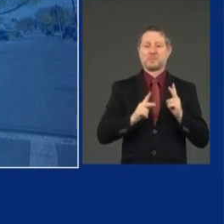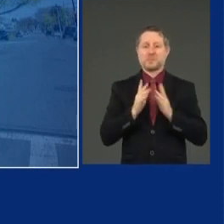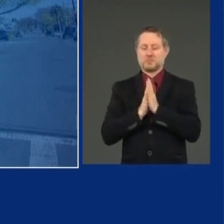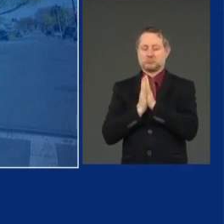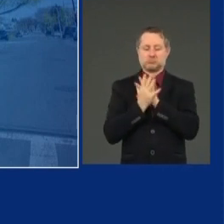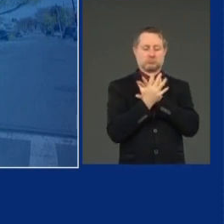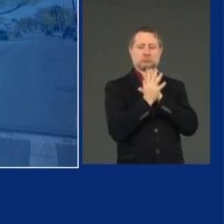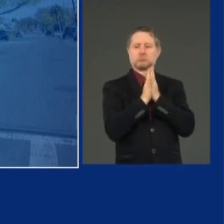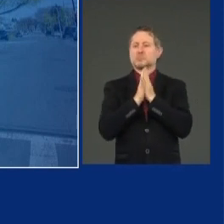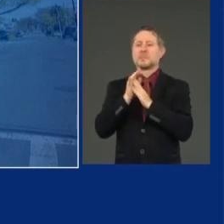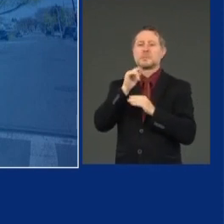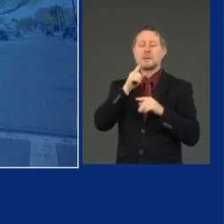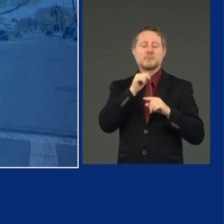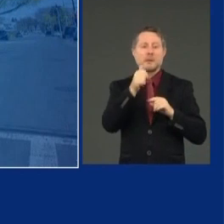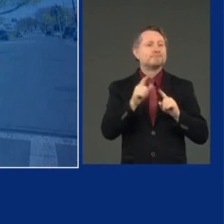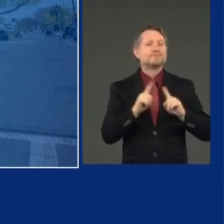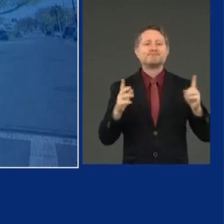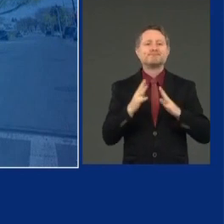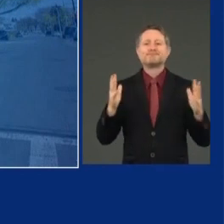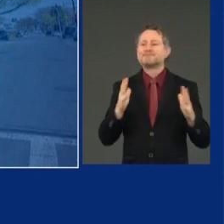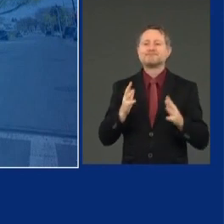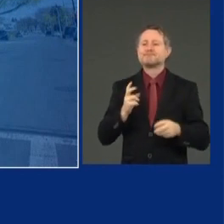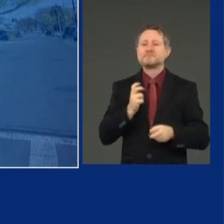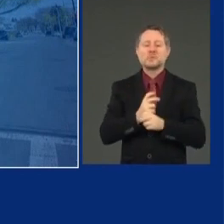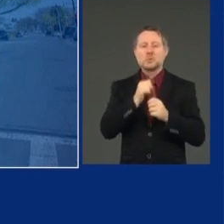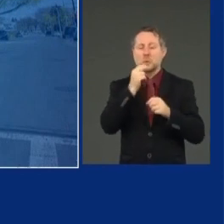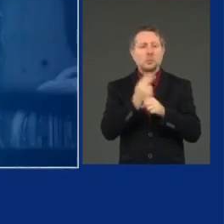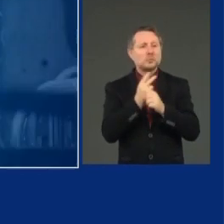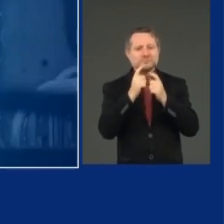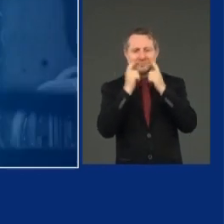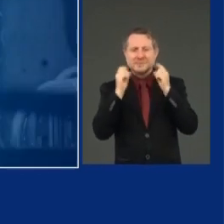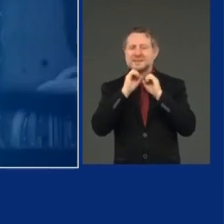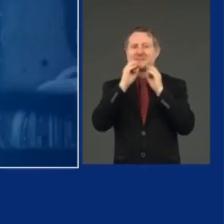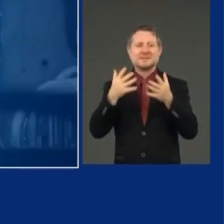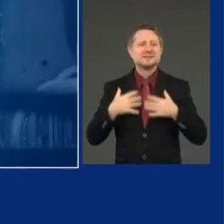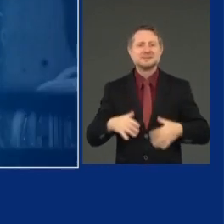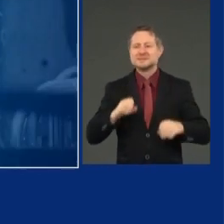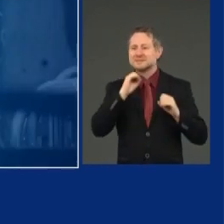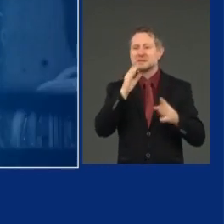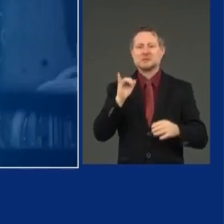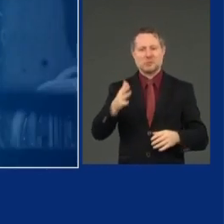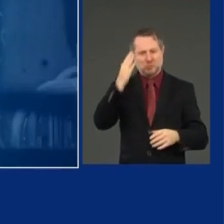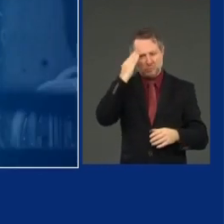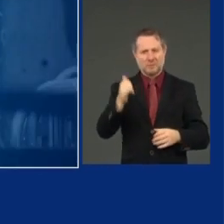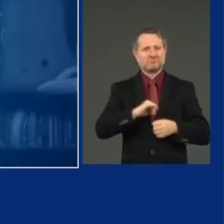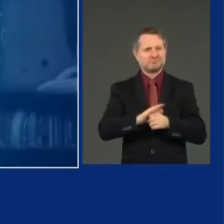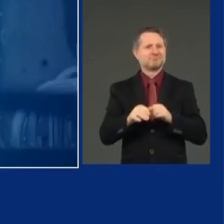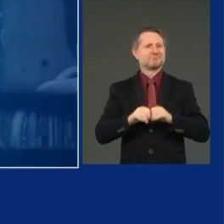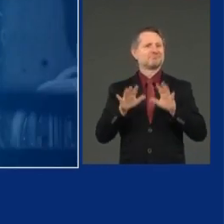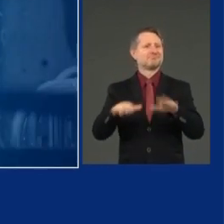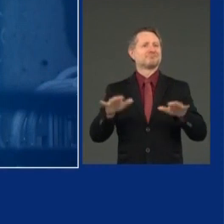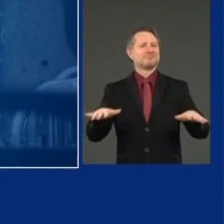YOU DRIVE THROUGH SOME OF THESE COMMUNITIES AND YOU CAN SEE THAT SOCIAL DISTANCING ISN'T HAPPENING.